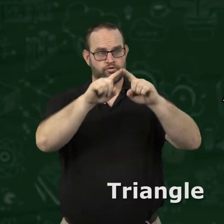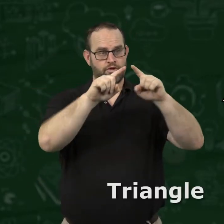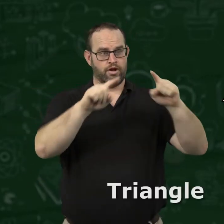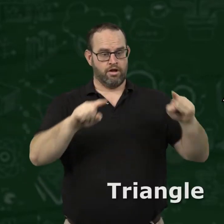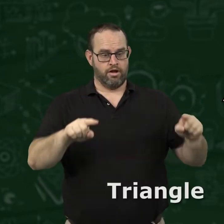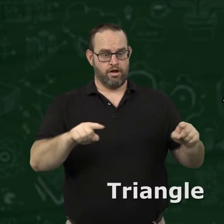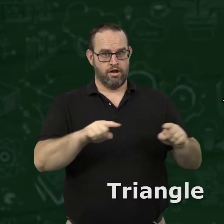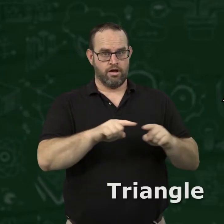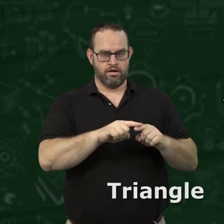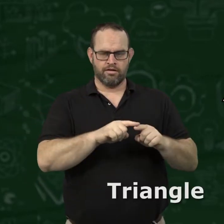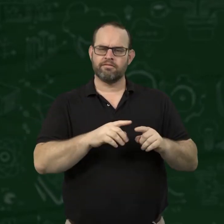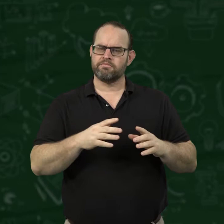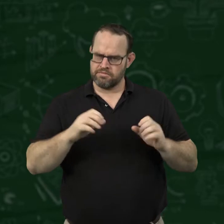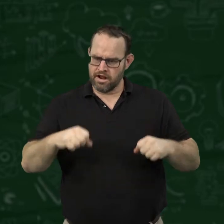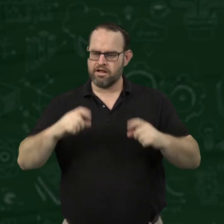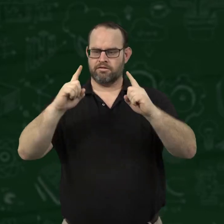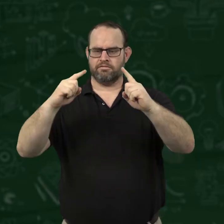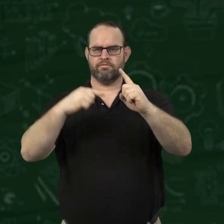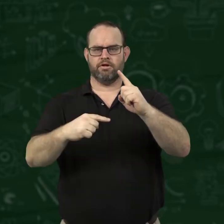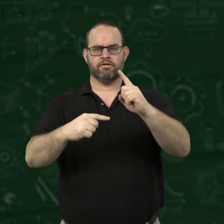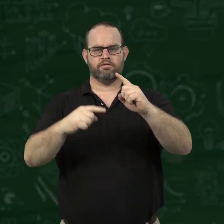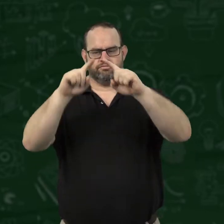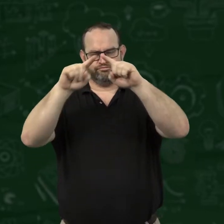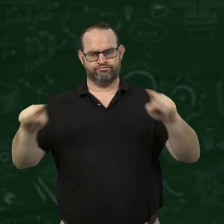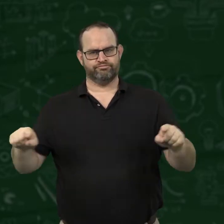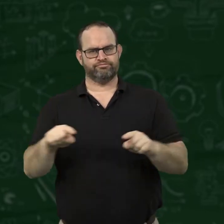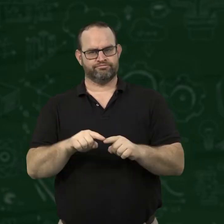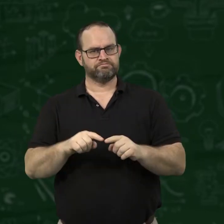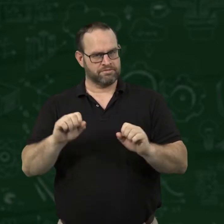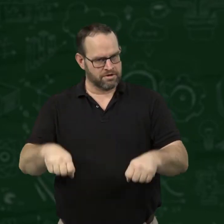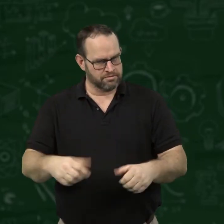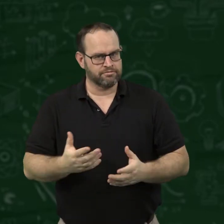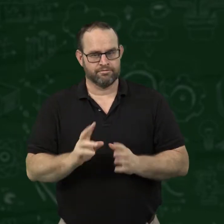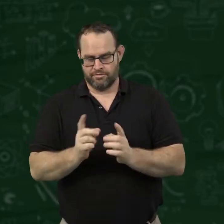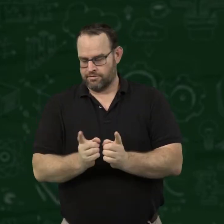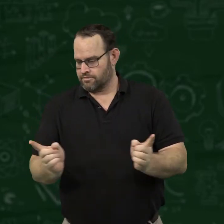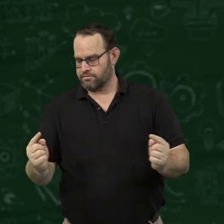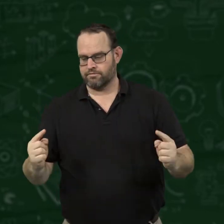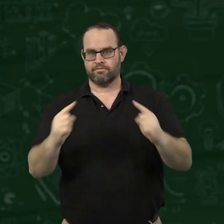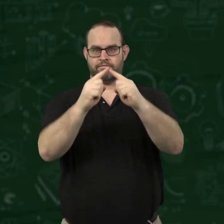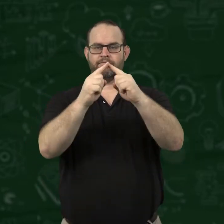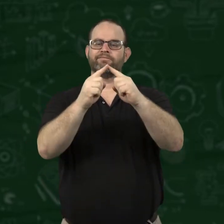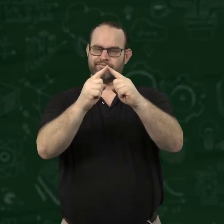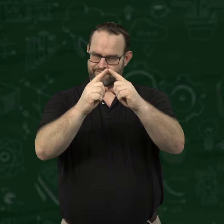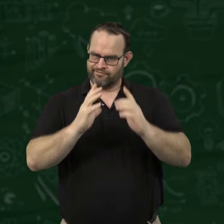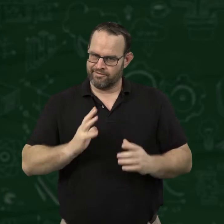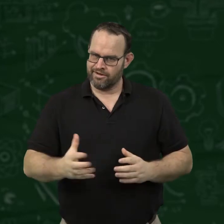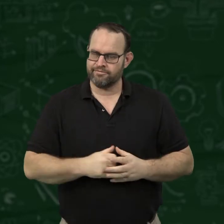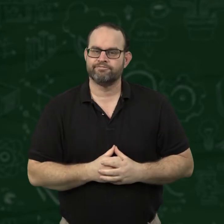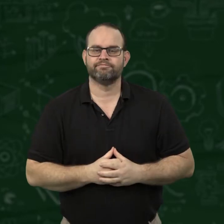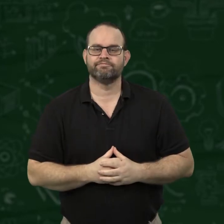This triangle is a 3-sided polygon.